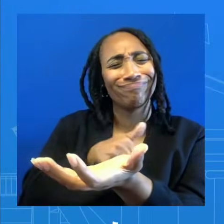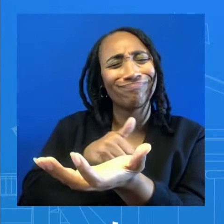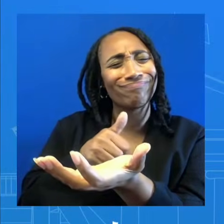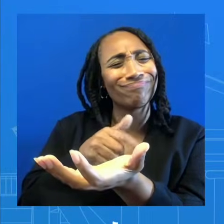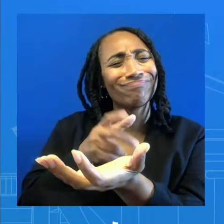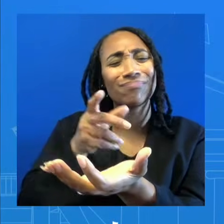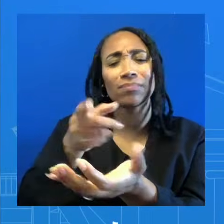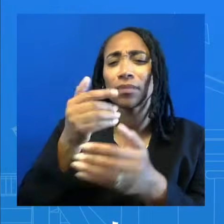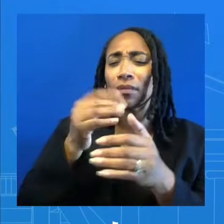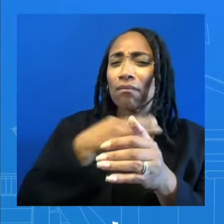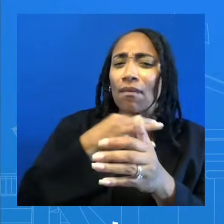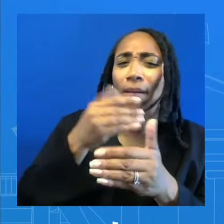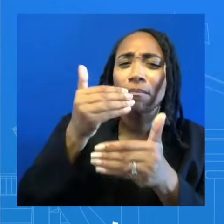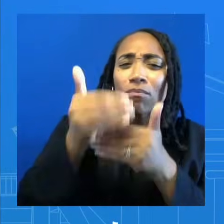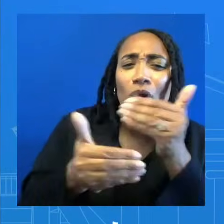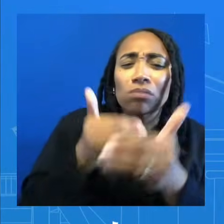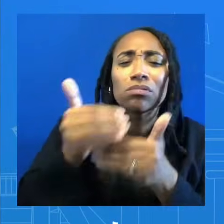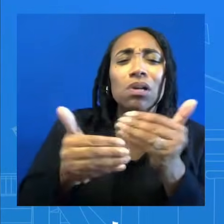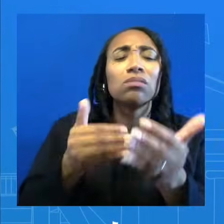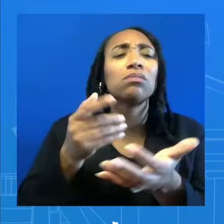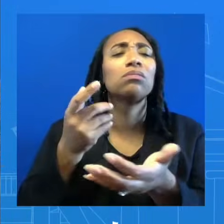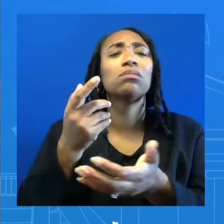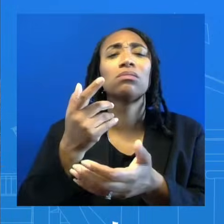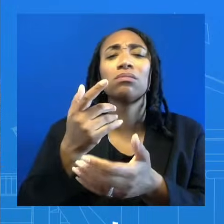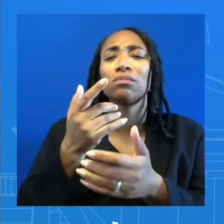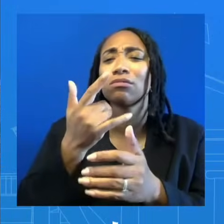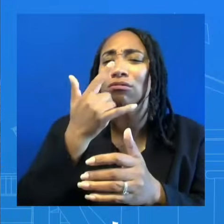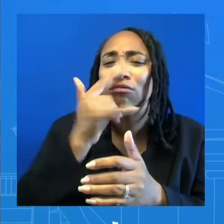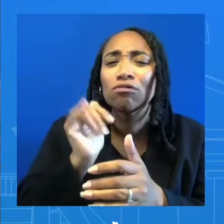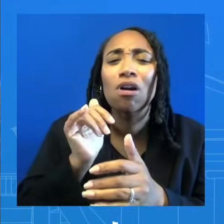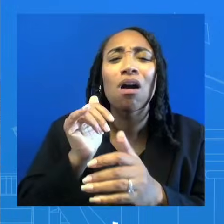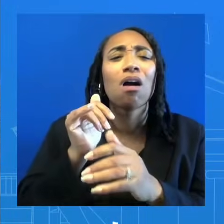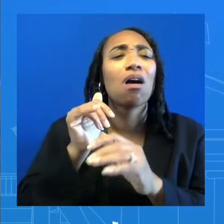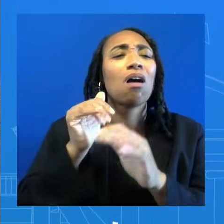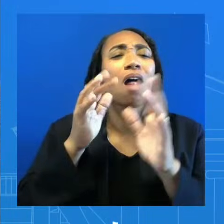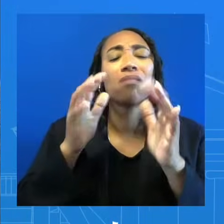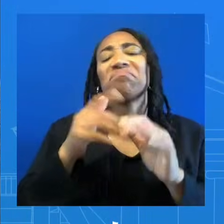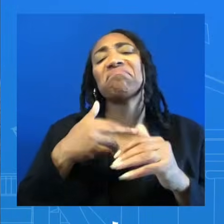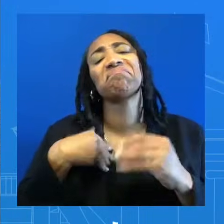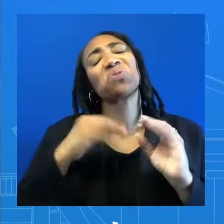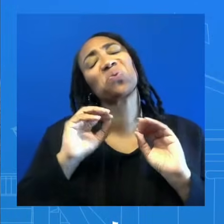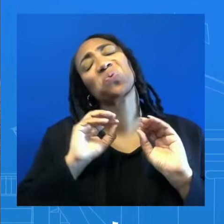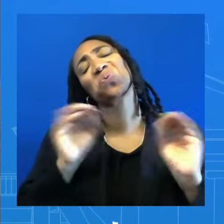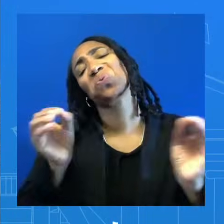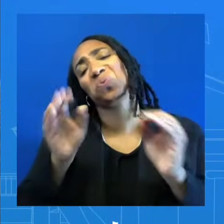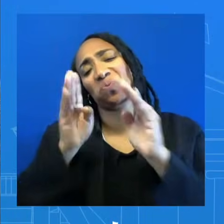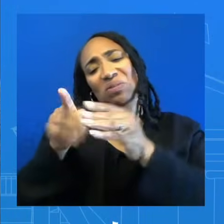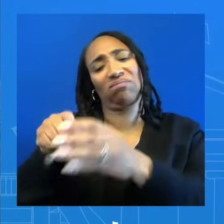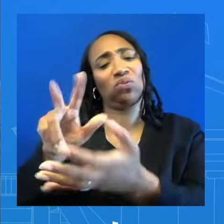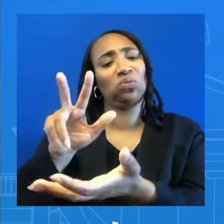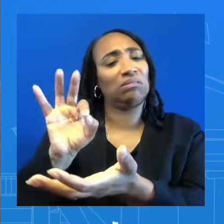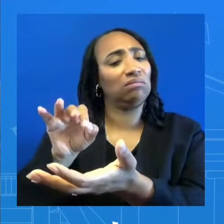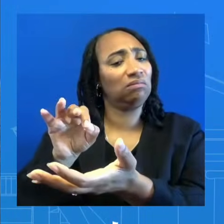and we're moving forward with it. The Press: And then one other thing. You had been asked several times about whether Hunter Biden would receive a pardon and responded to that question.